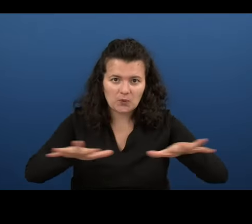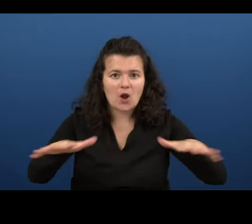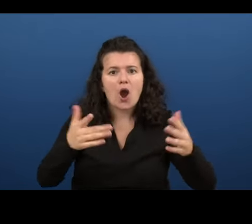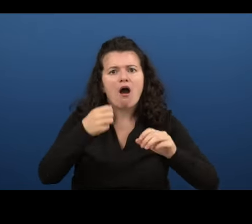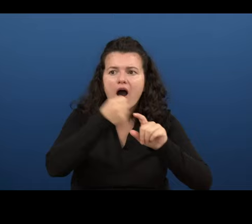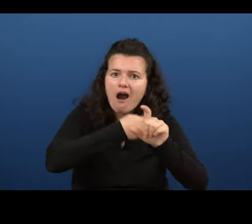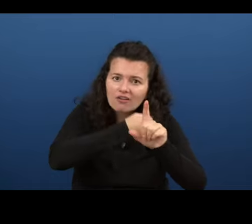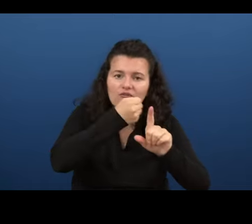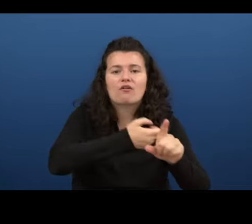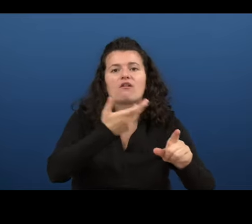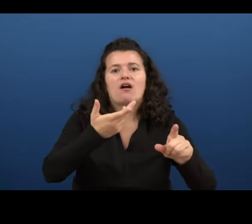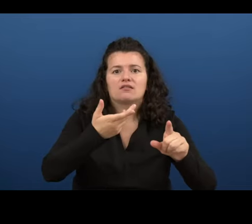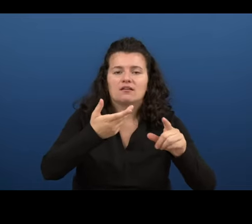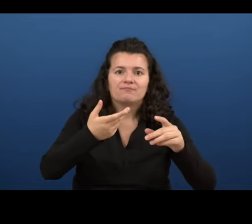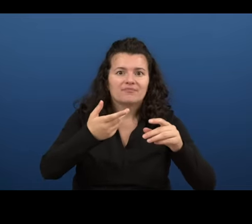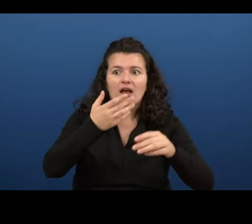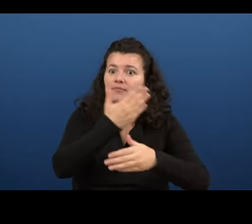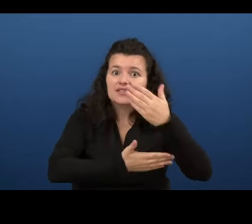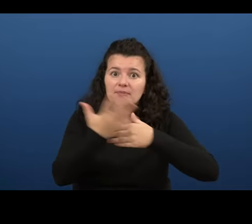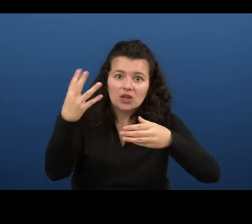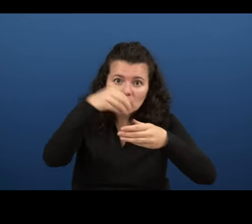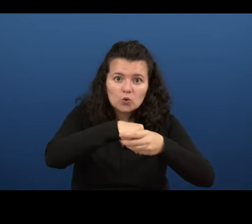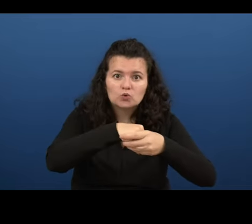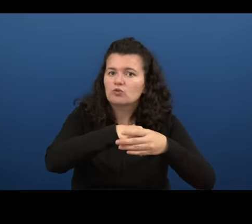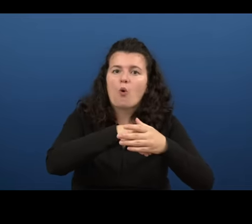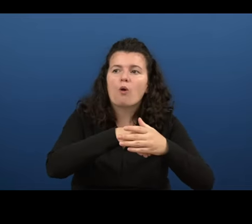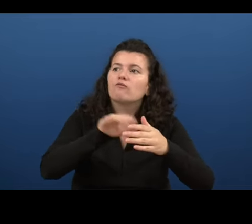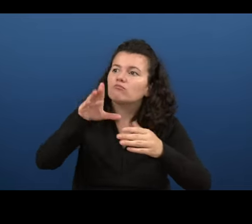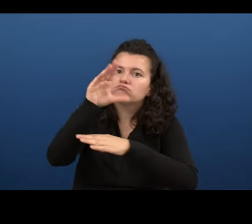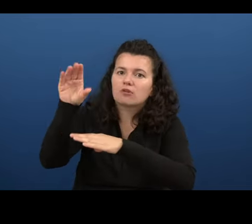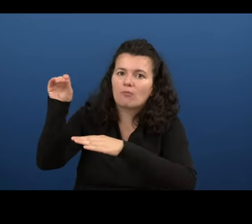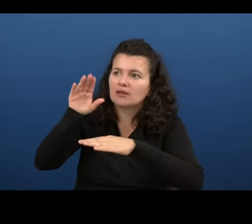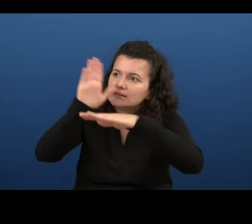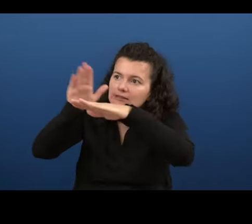of disability inclusion in the private sector. 11:33:03 I'm delighted to moderate the second